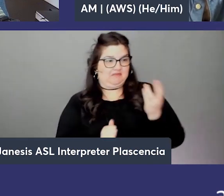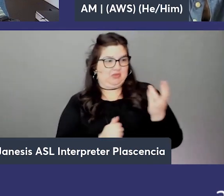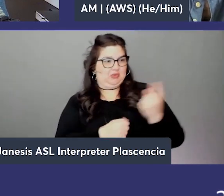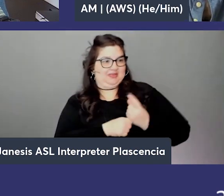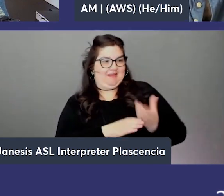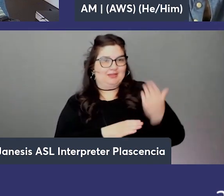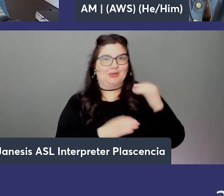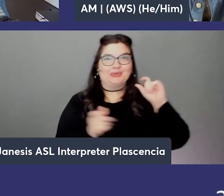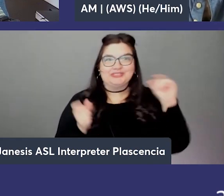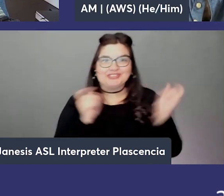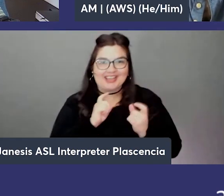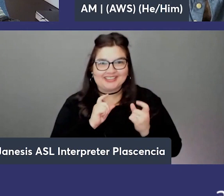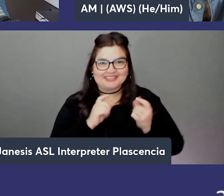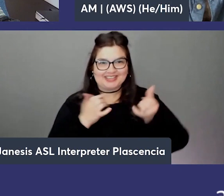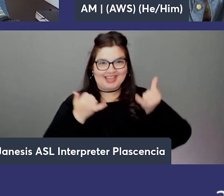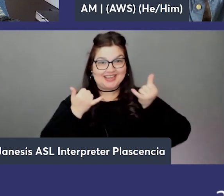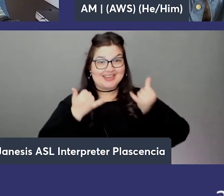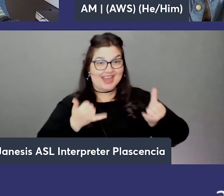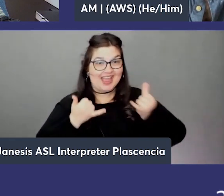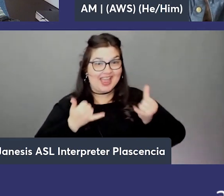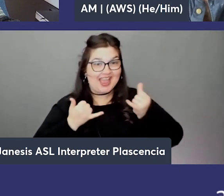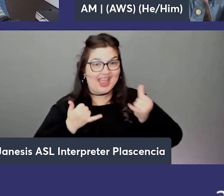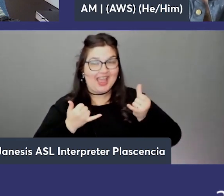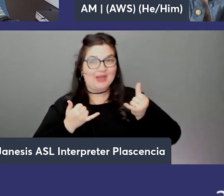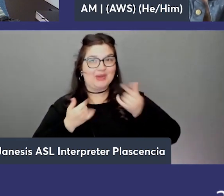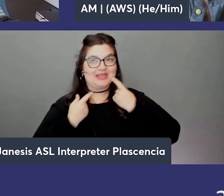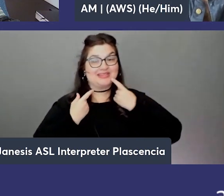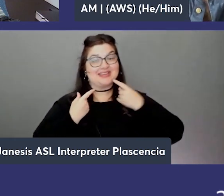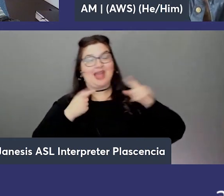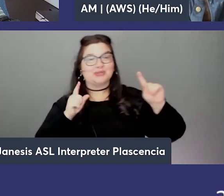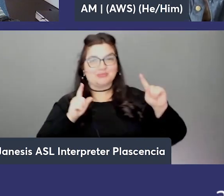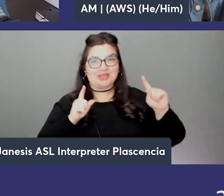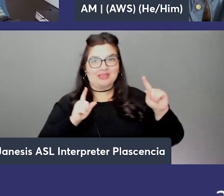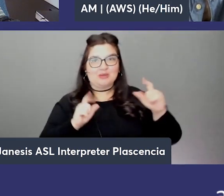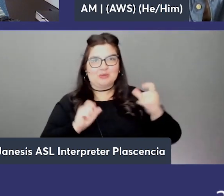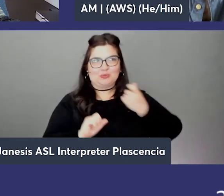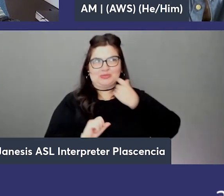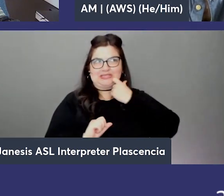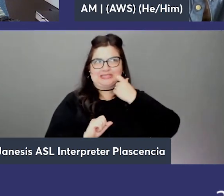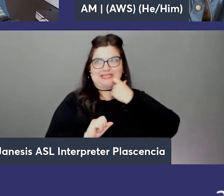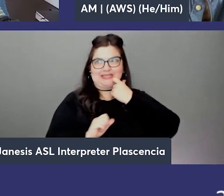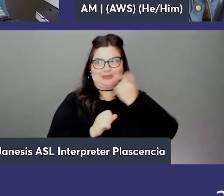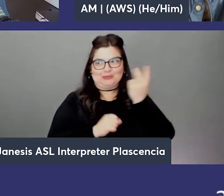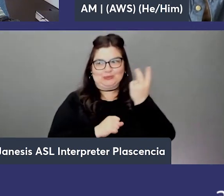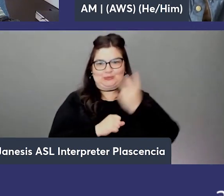And now with an announcement that actually went out, I think two days ago if I'm not mistaken,